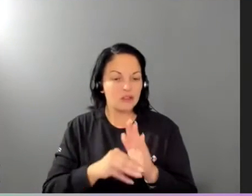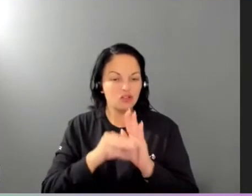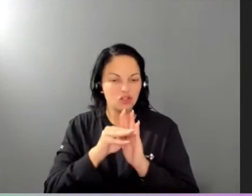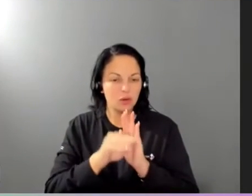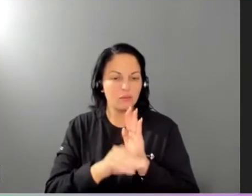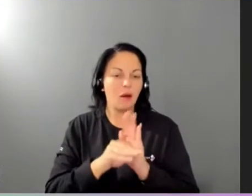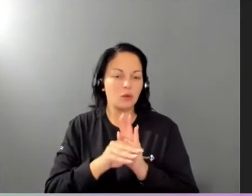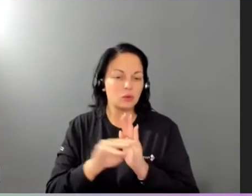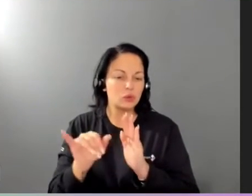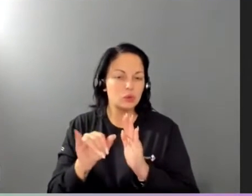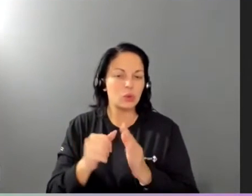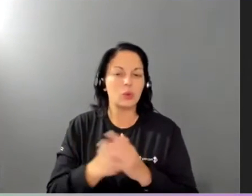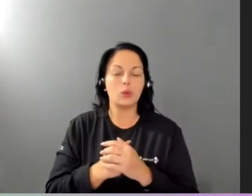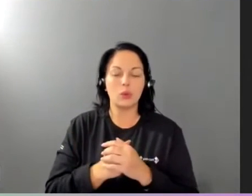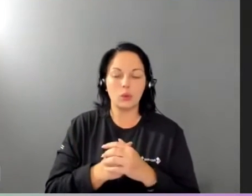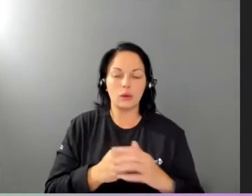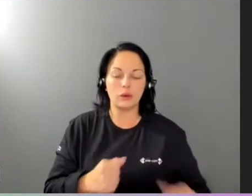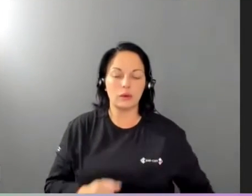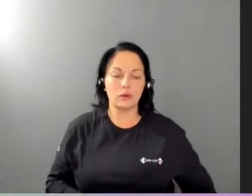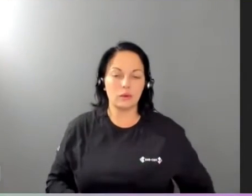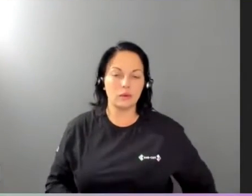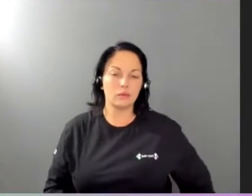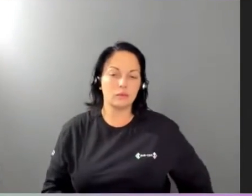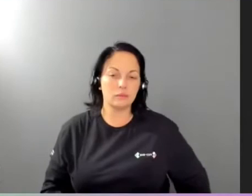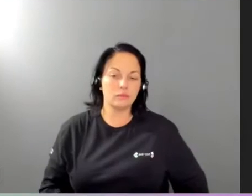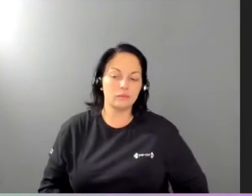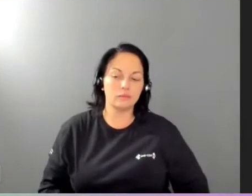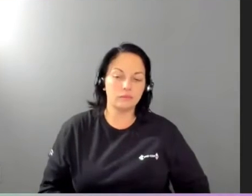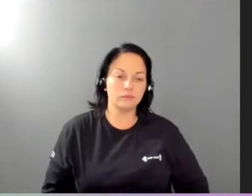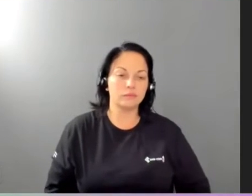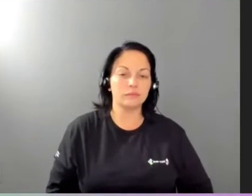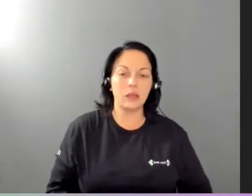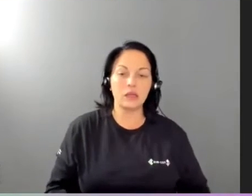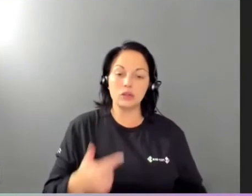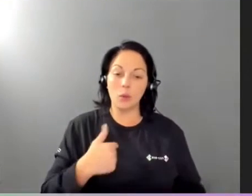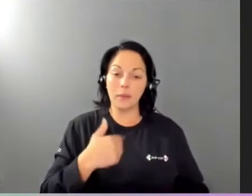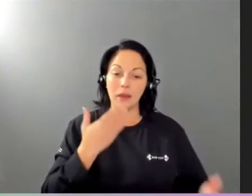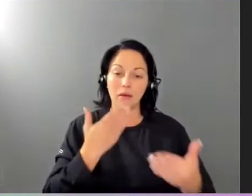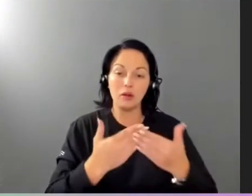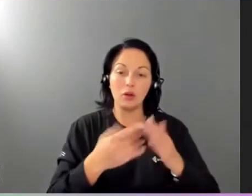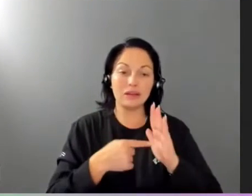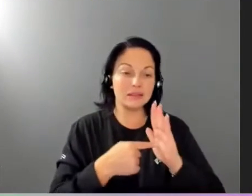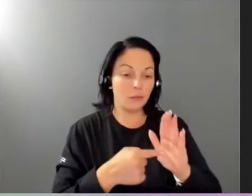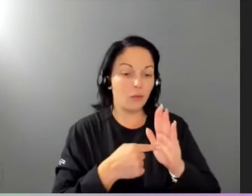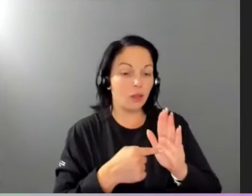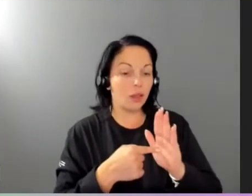whatever that variable that variable is. [JONATHAN] Yeah, one of the other things I love about